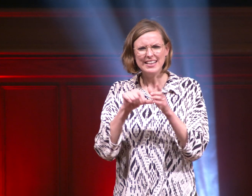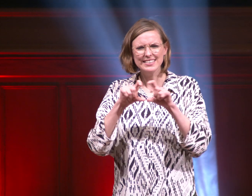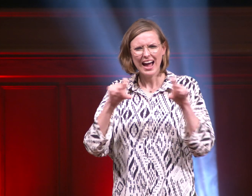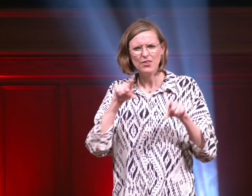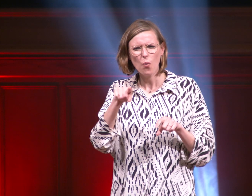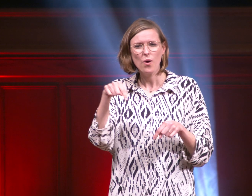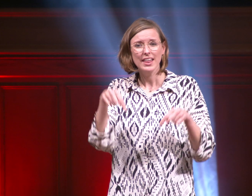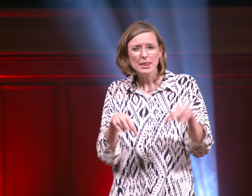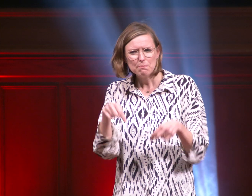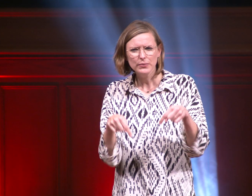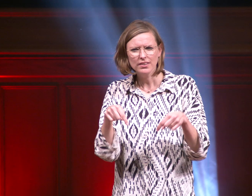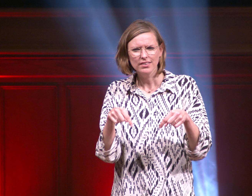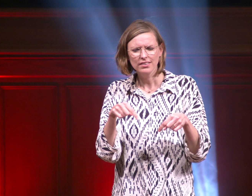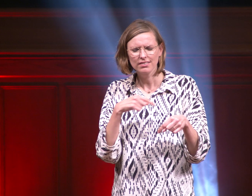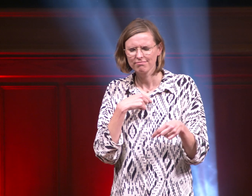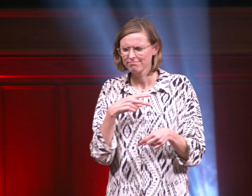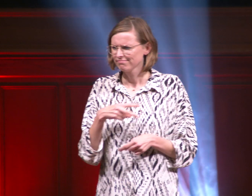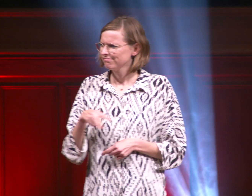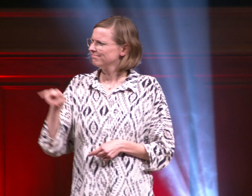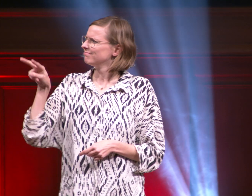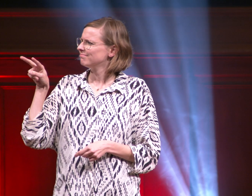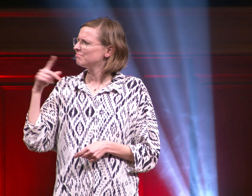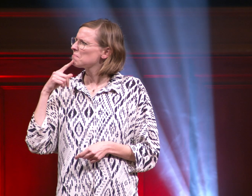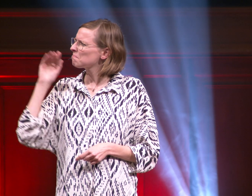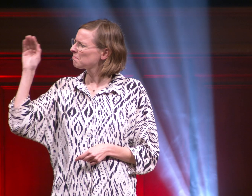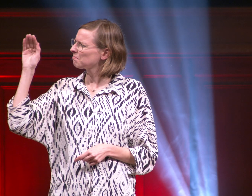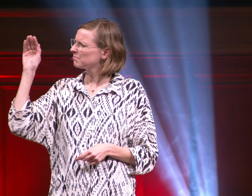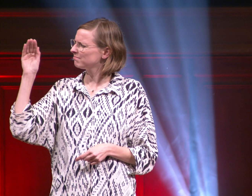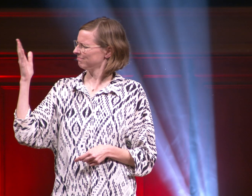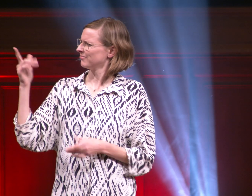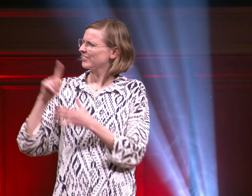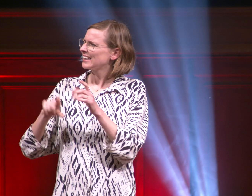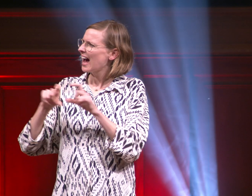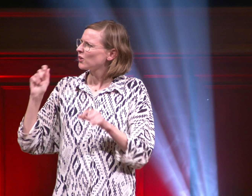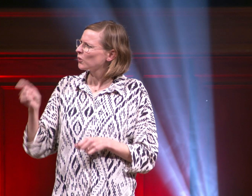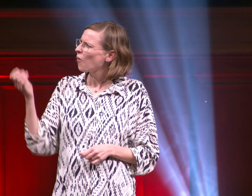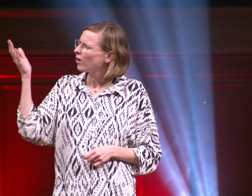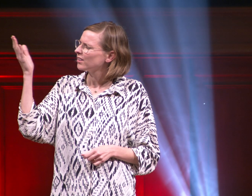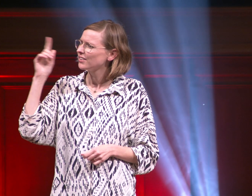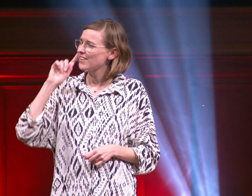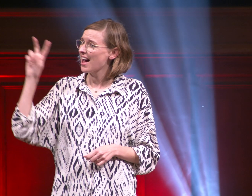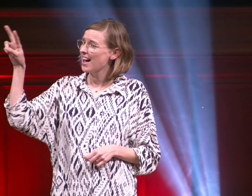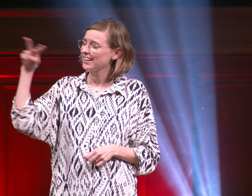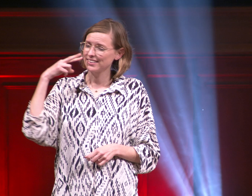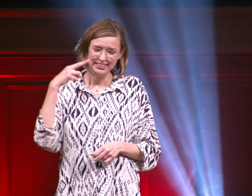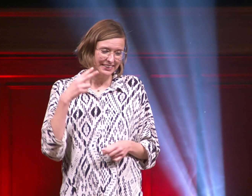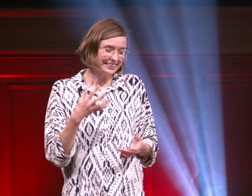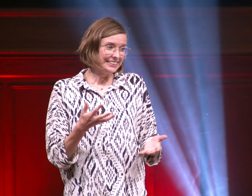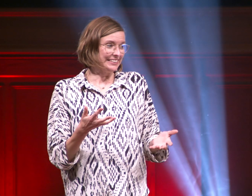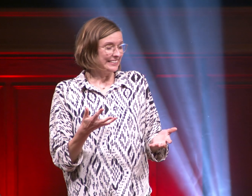It said this was an assistance card for a person with a handicap. I said "Dad, you bought the wrong ticket."